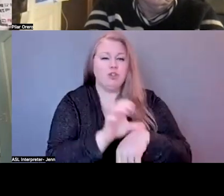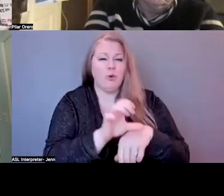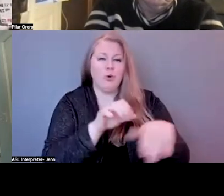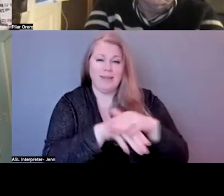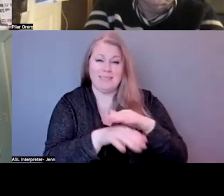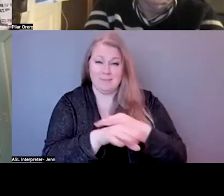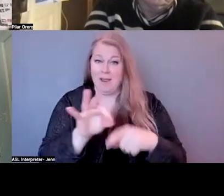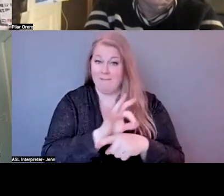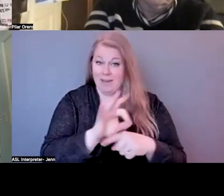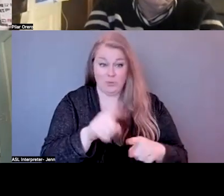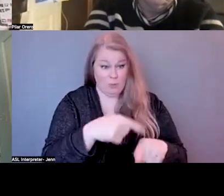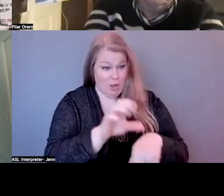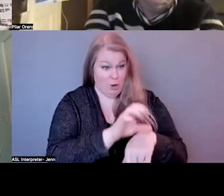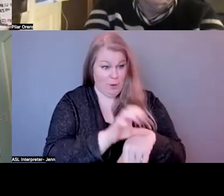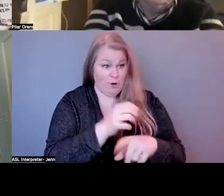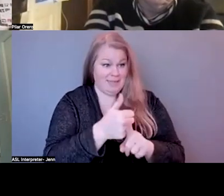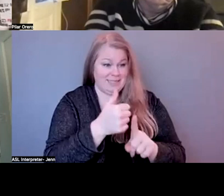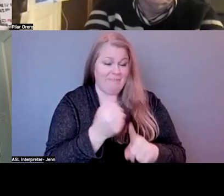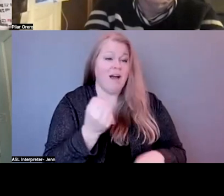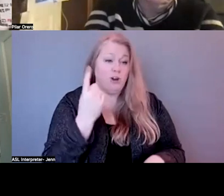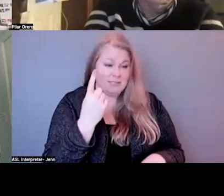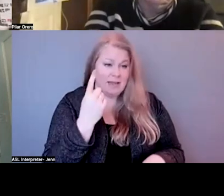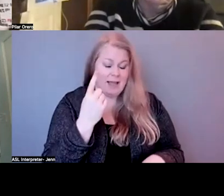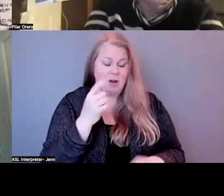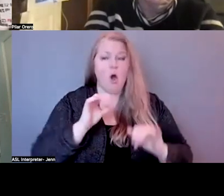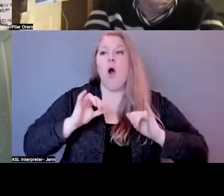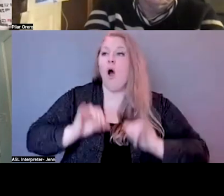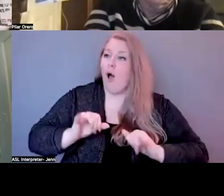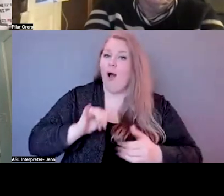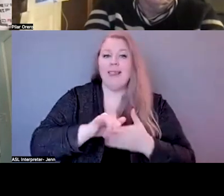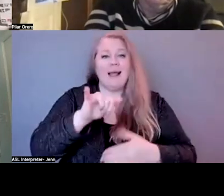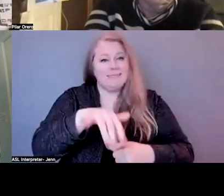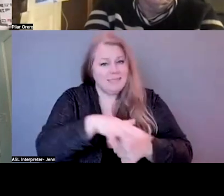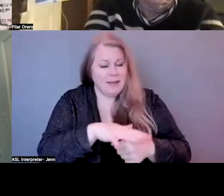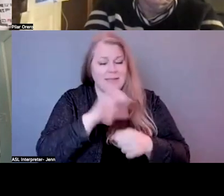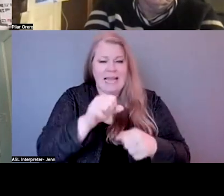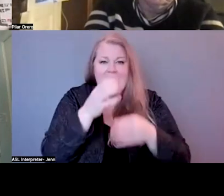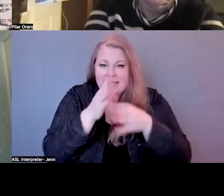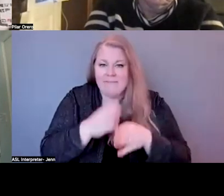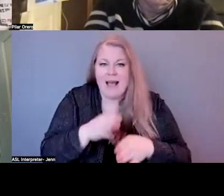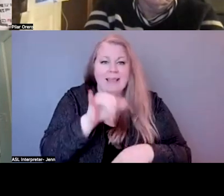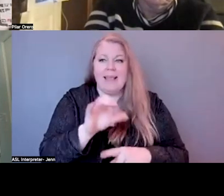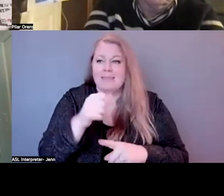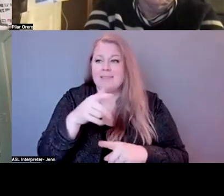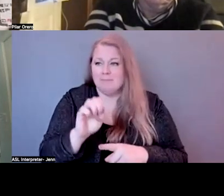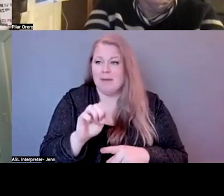once the computers understand oh, this is what is in the space, this is how we can subdivide the space. Here are the landmarks of the page.